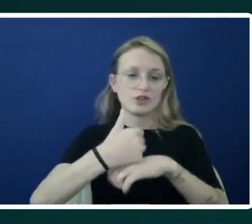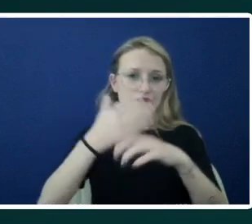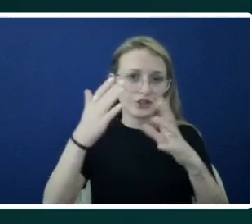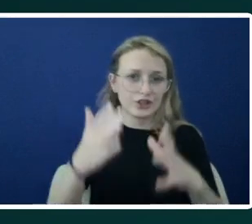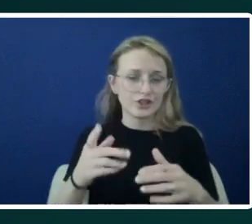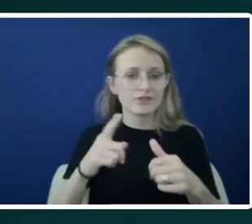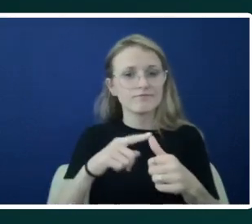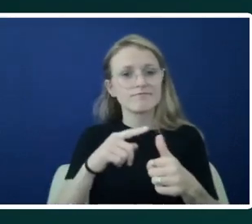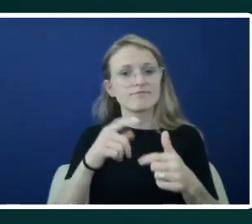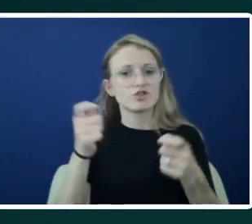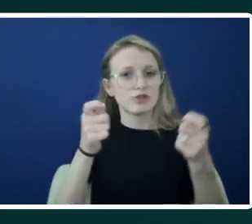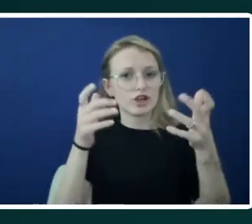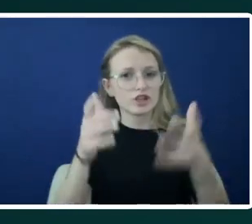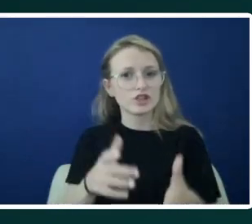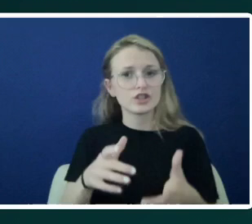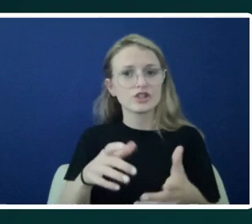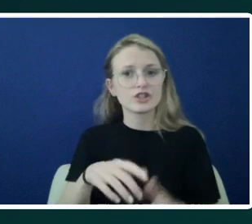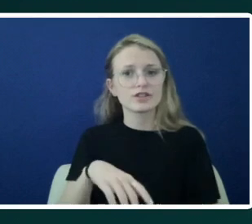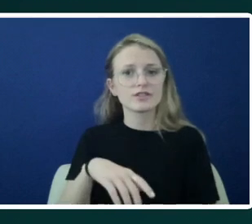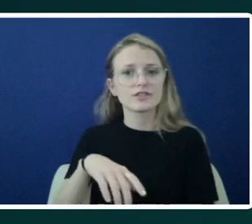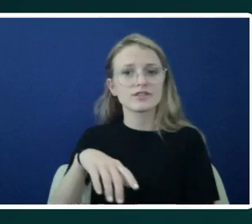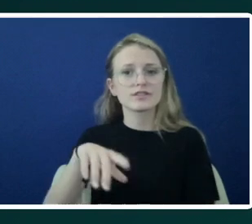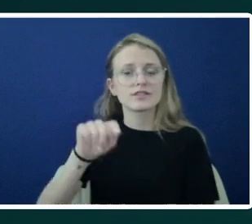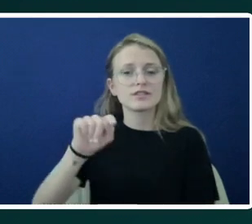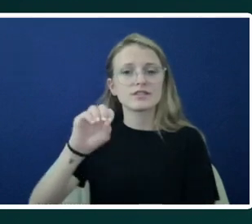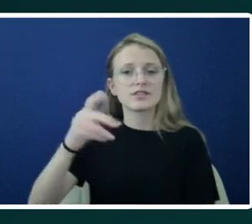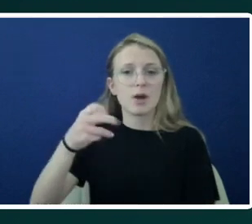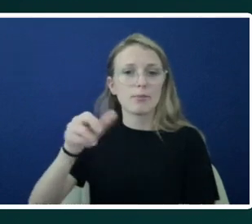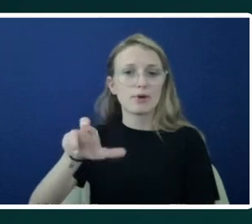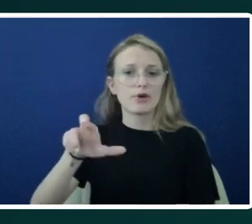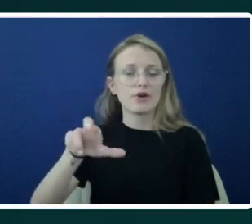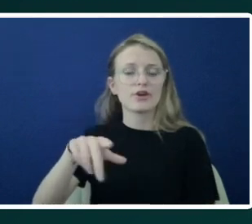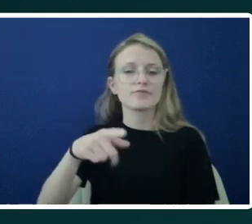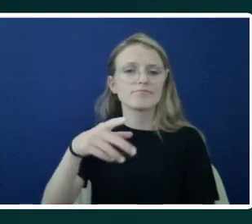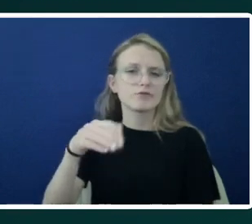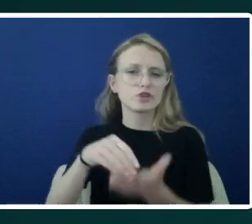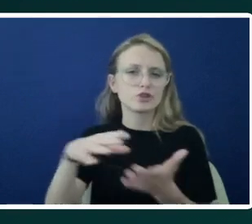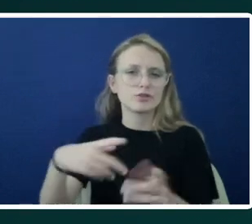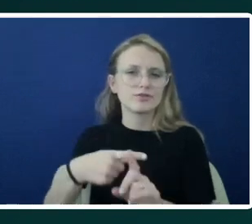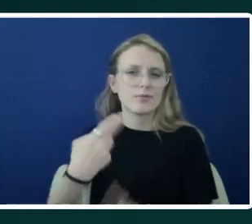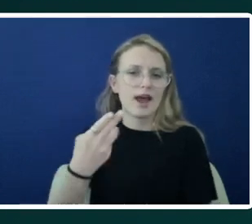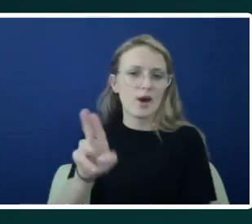Topper Carew, who had been a student at Howard University and a member of the